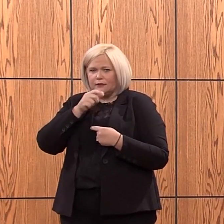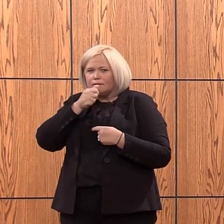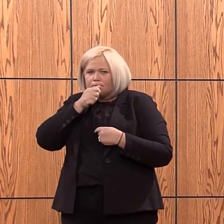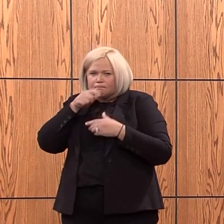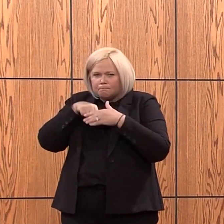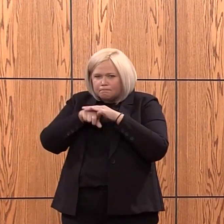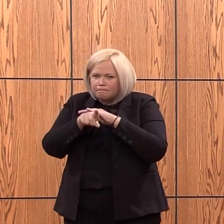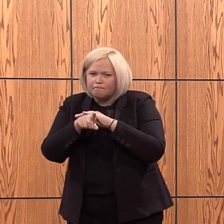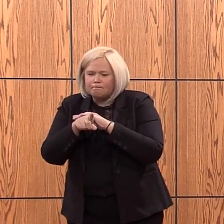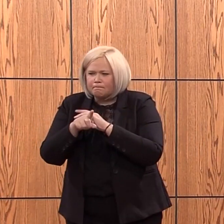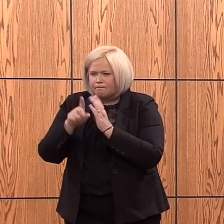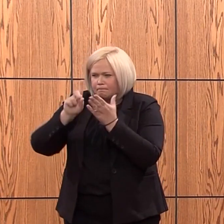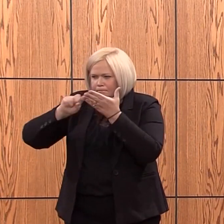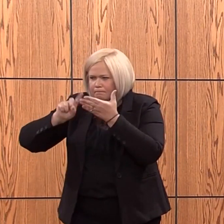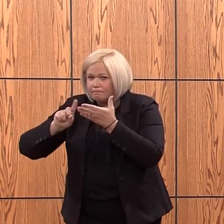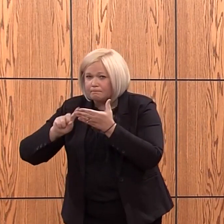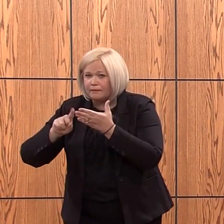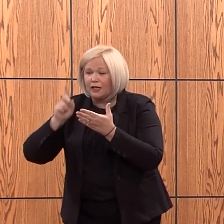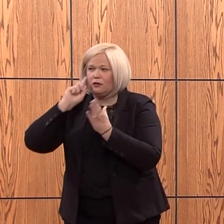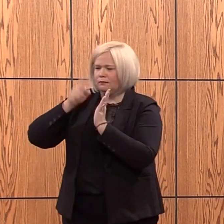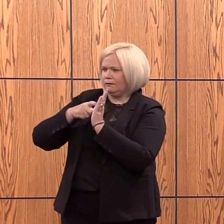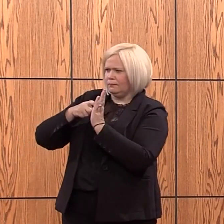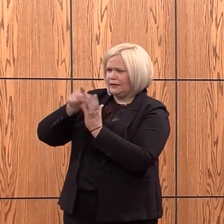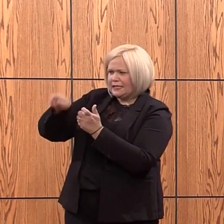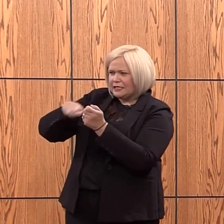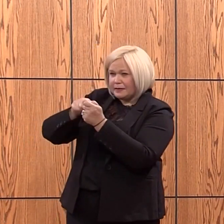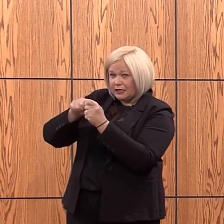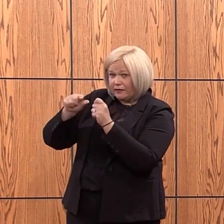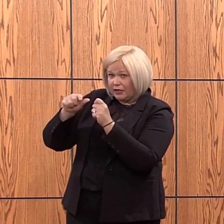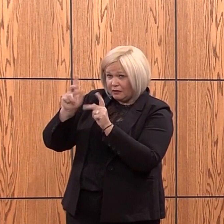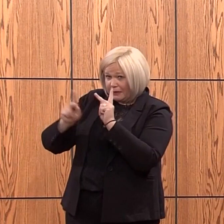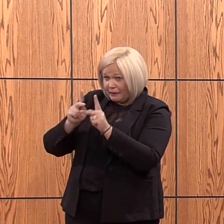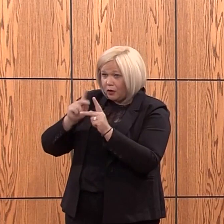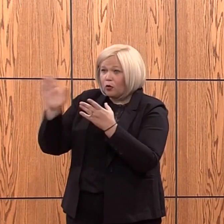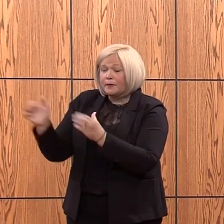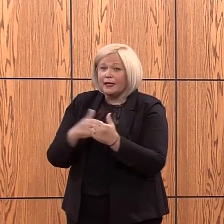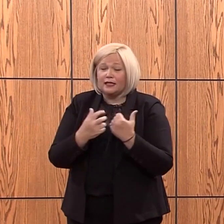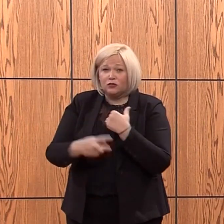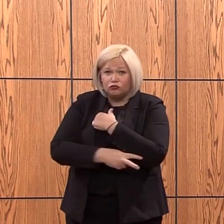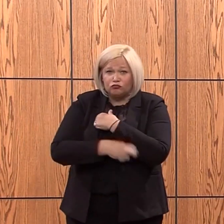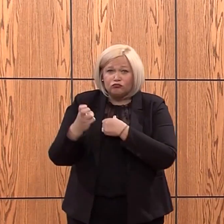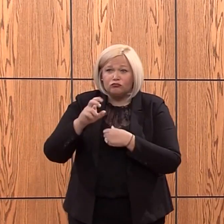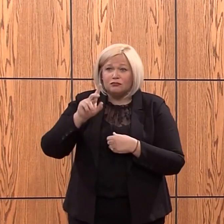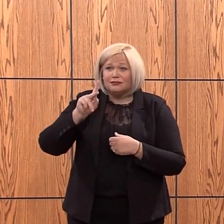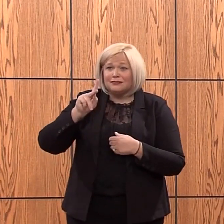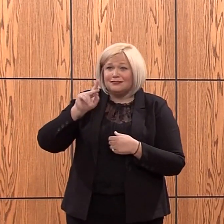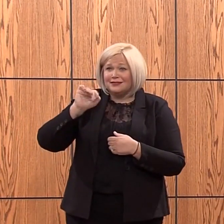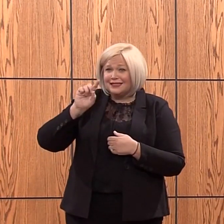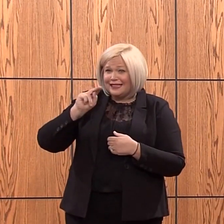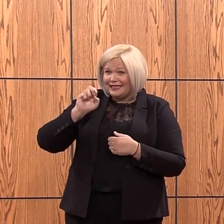particular individuals were planning to kidnap the governor and acting in furtherance of that plan